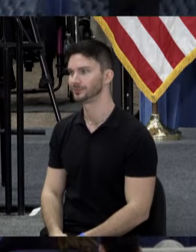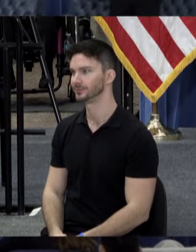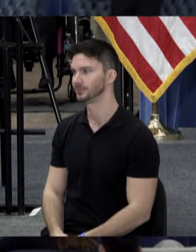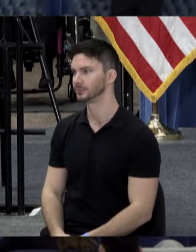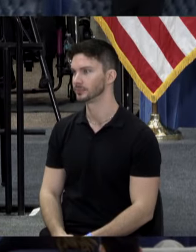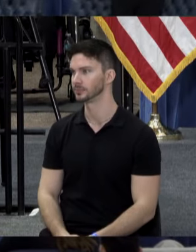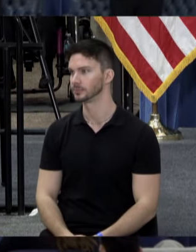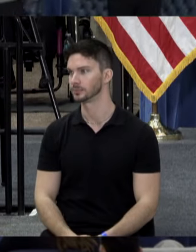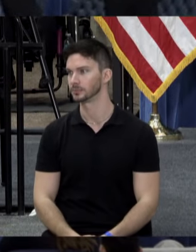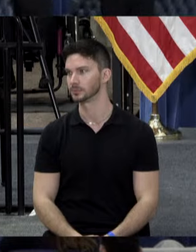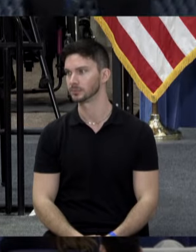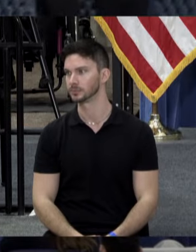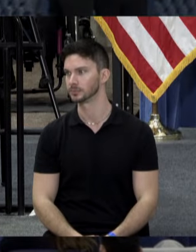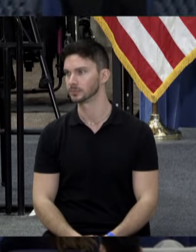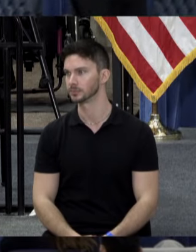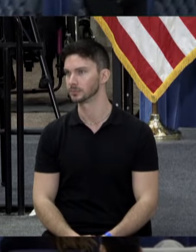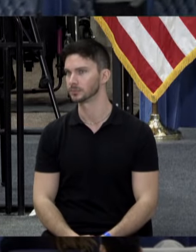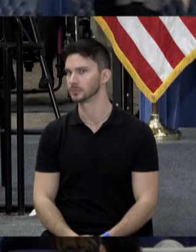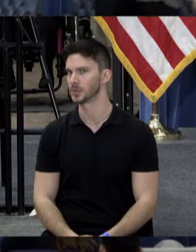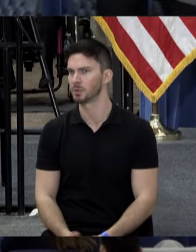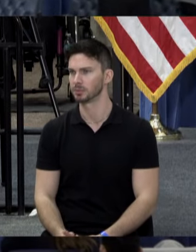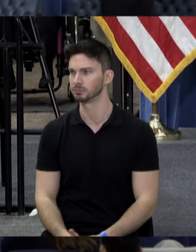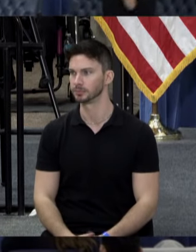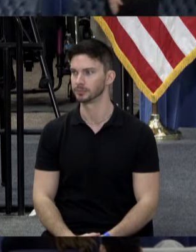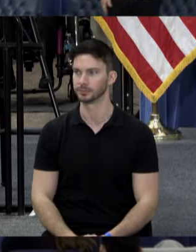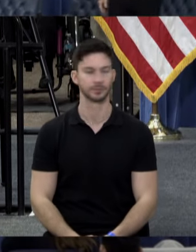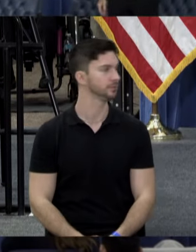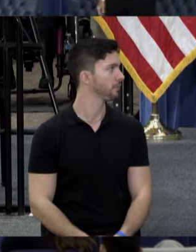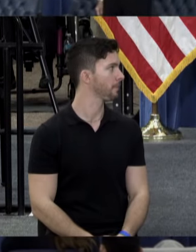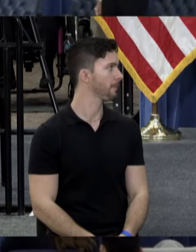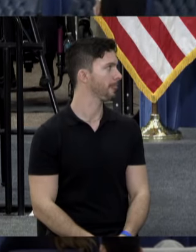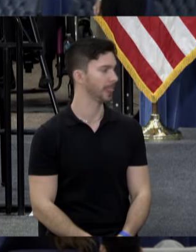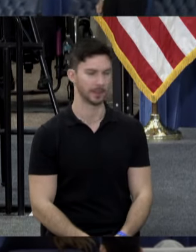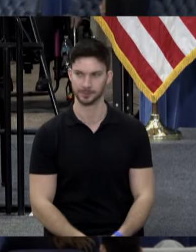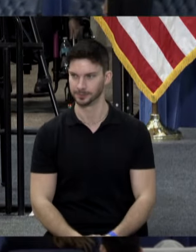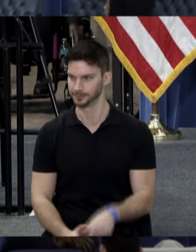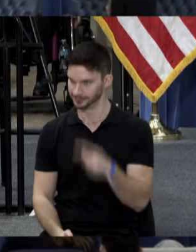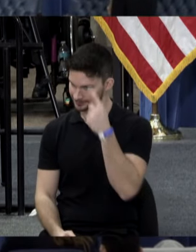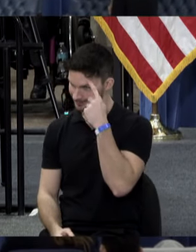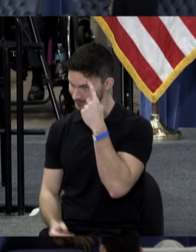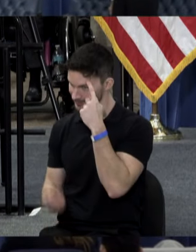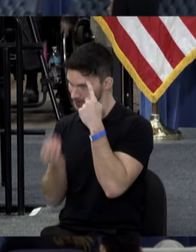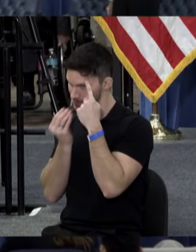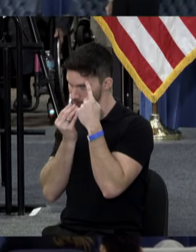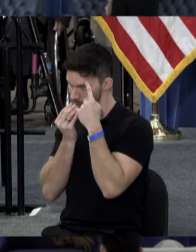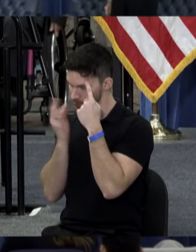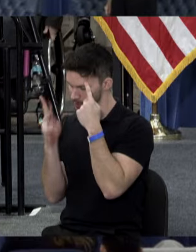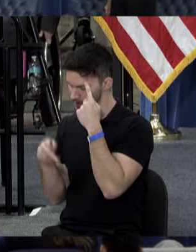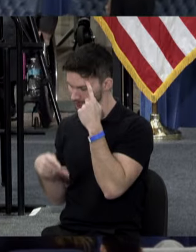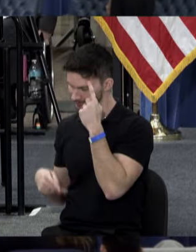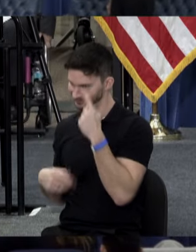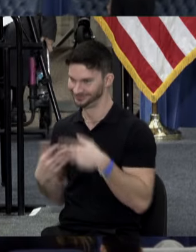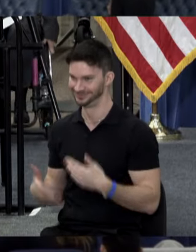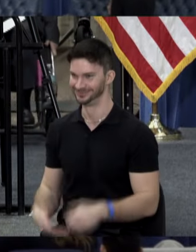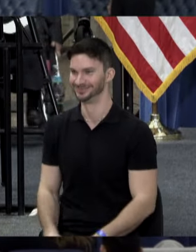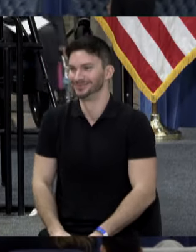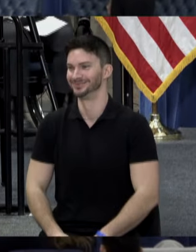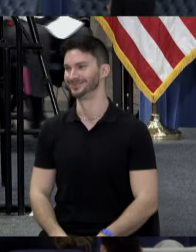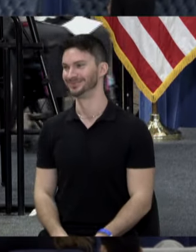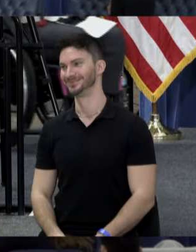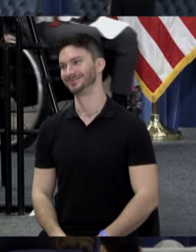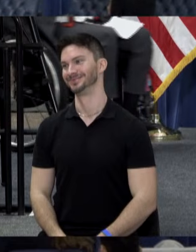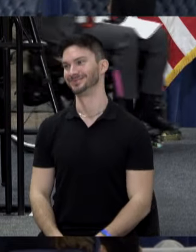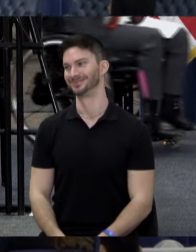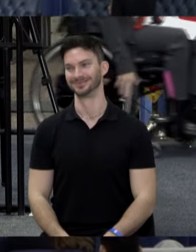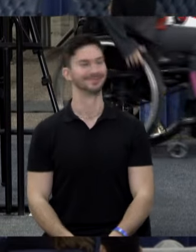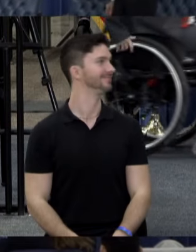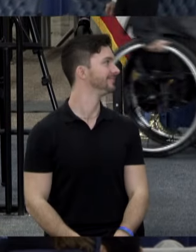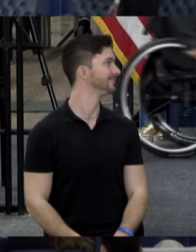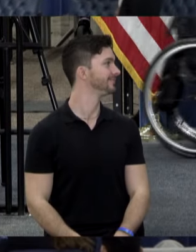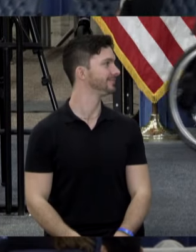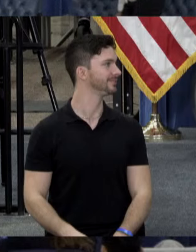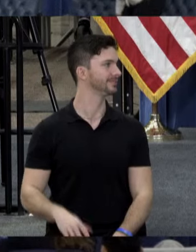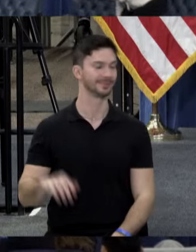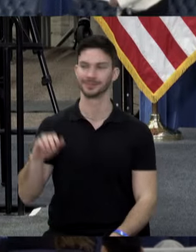Thank you. You were awesome. Thank you. Amy is coming forward. Jean.